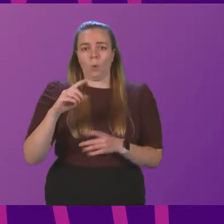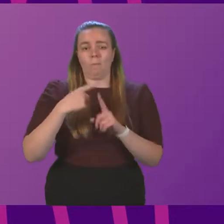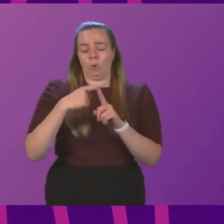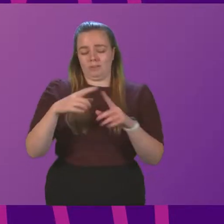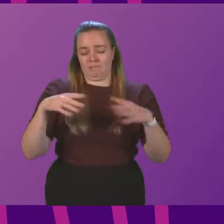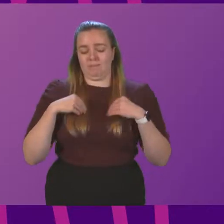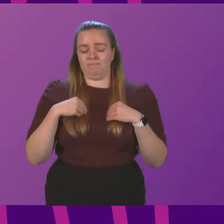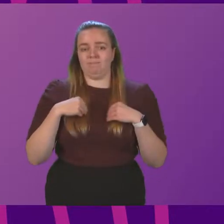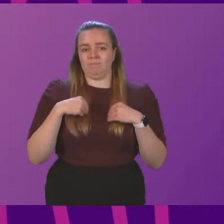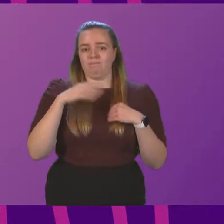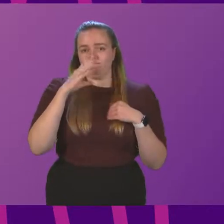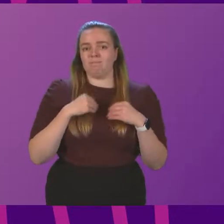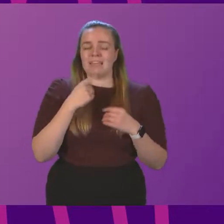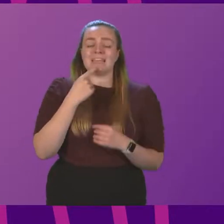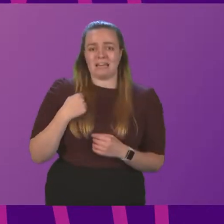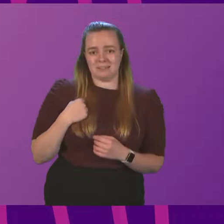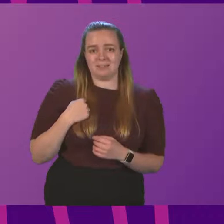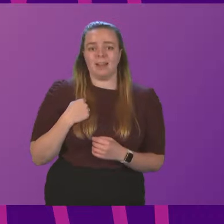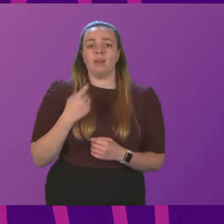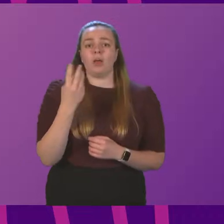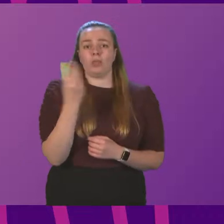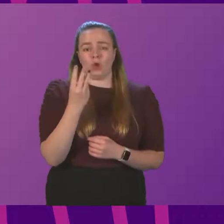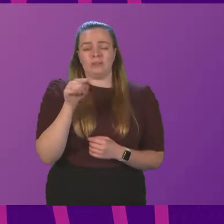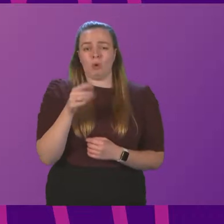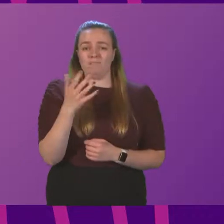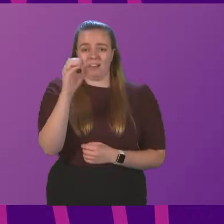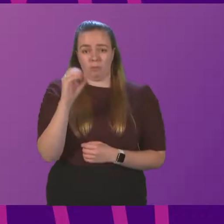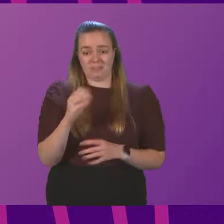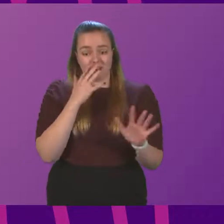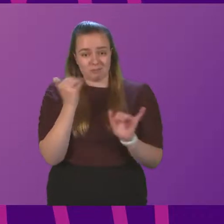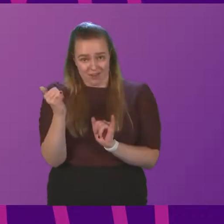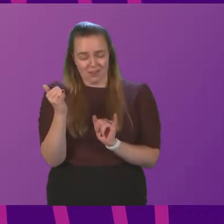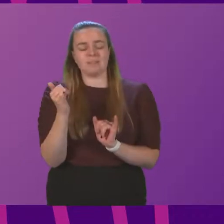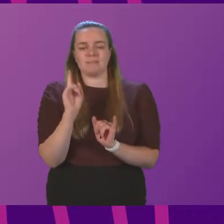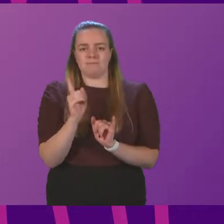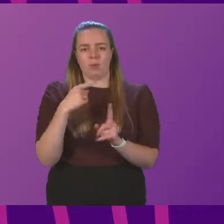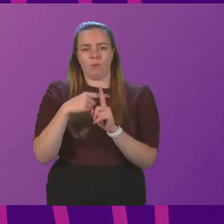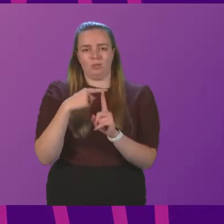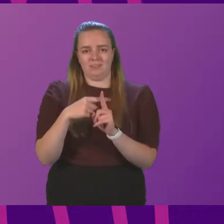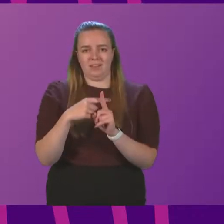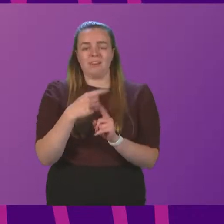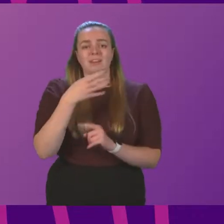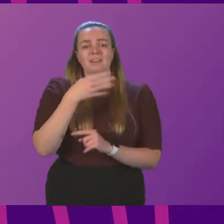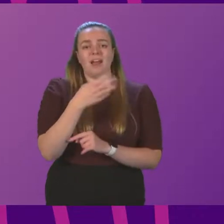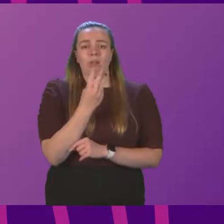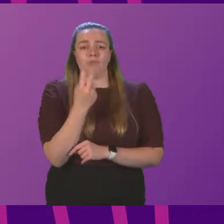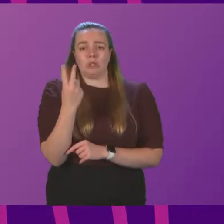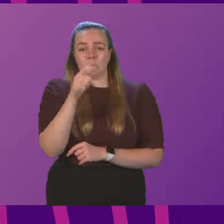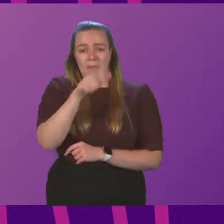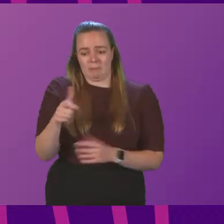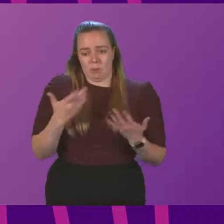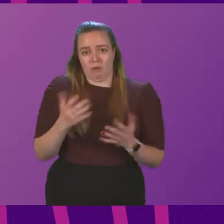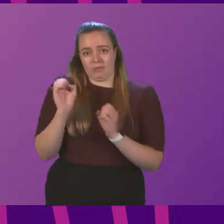reported, which is 13.5 per cent of all tests that were conducted. There are 932 people in hospital